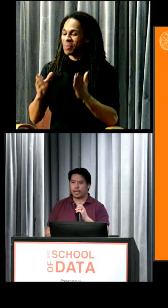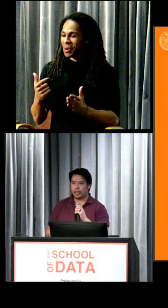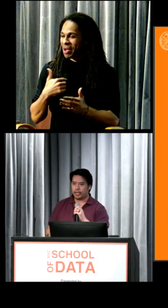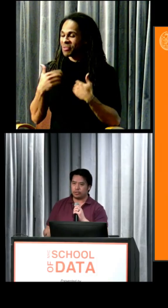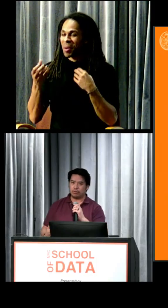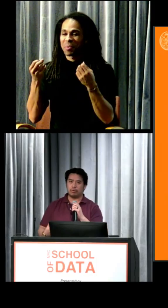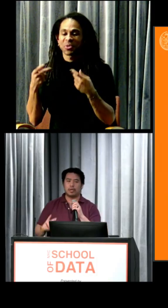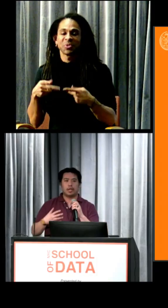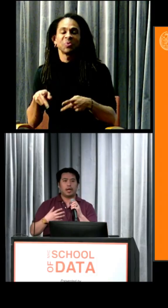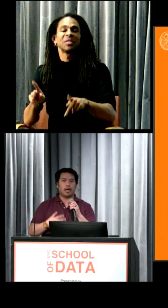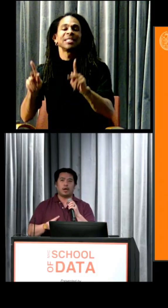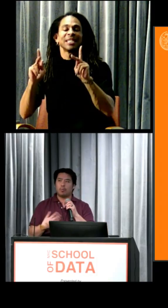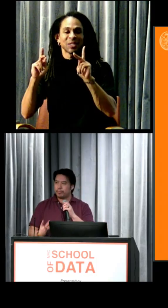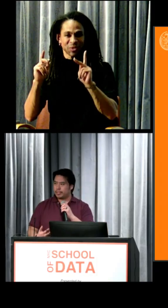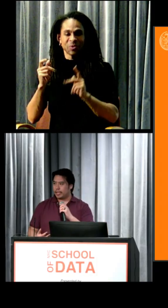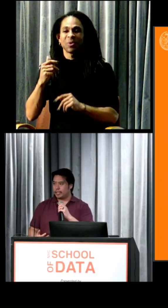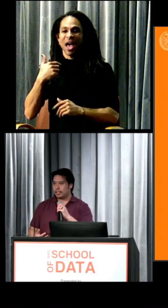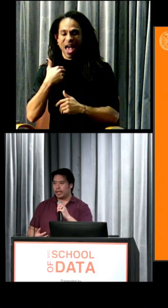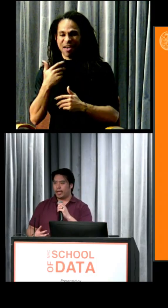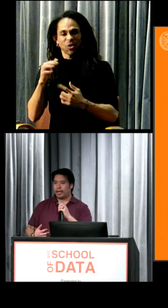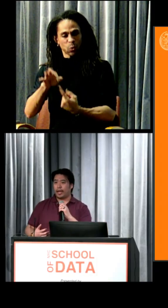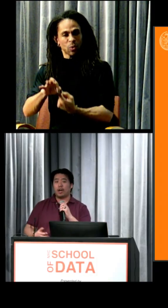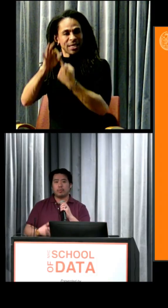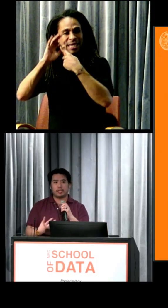microcontroller and then to the computer program from there.